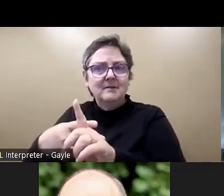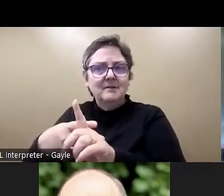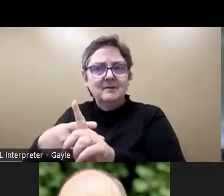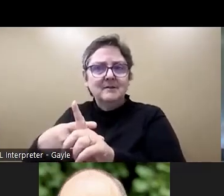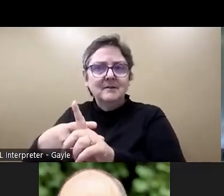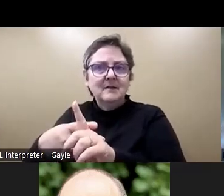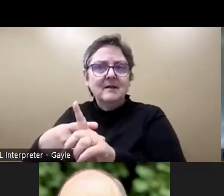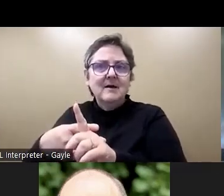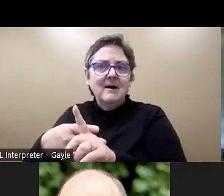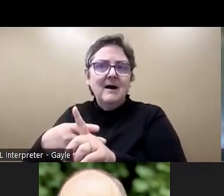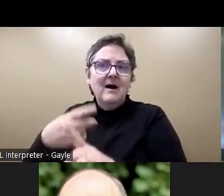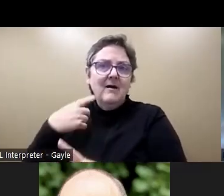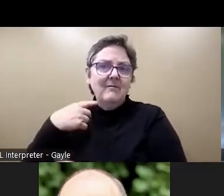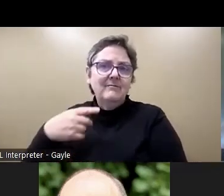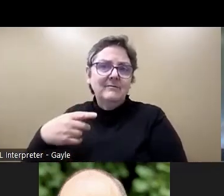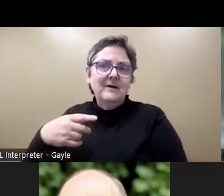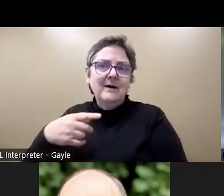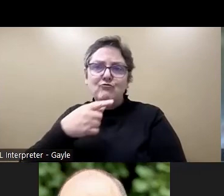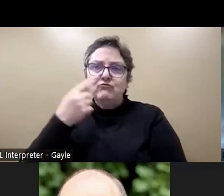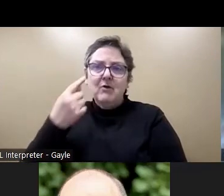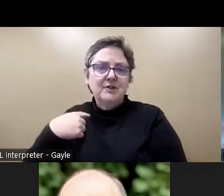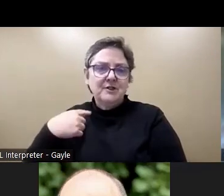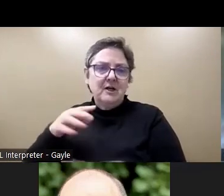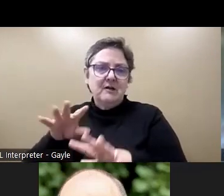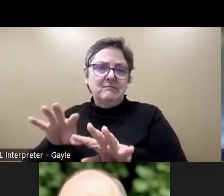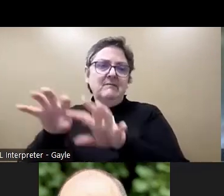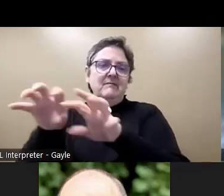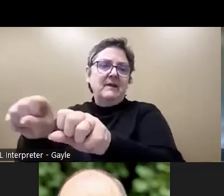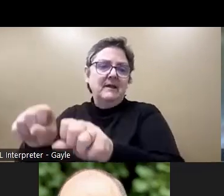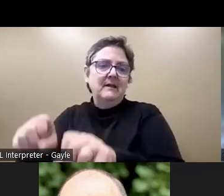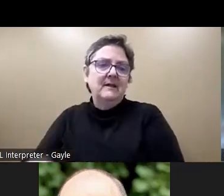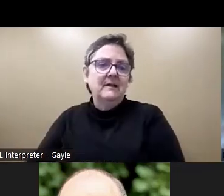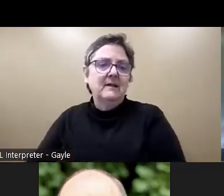So there's a massive example,